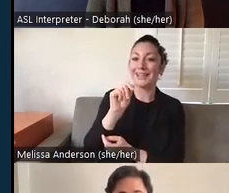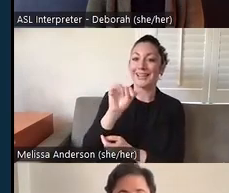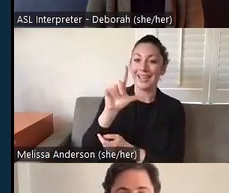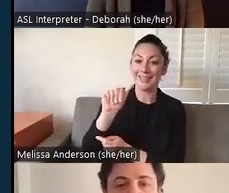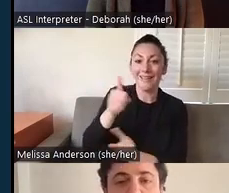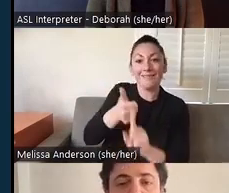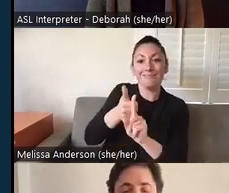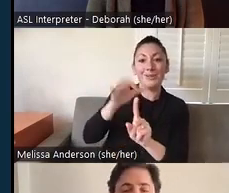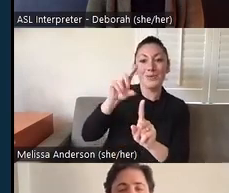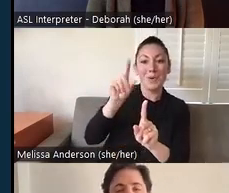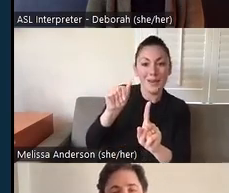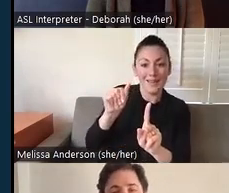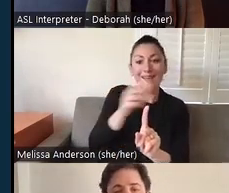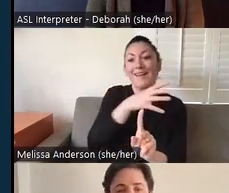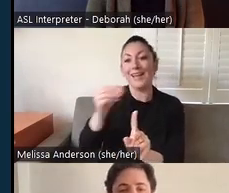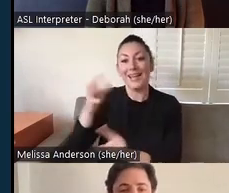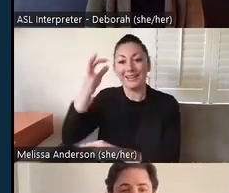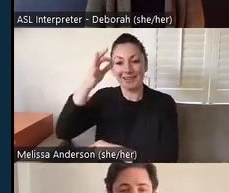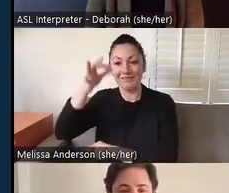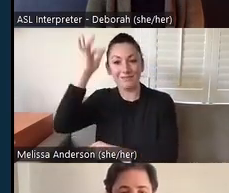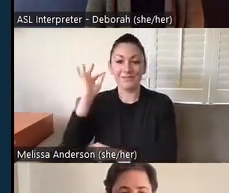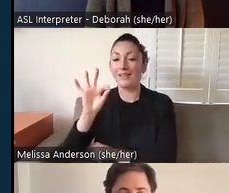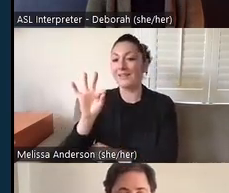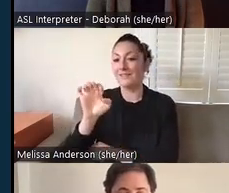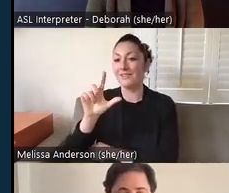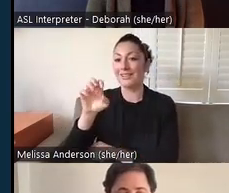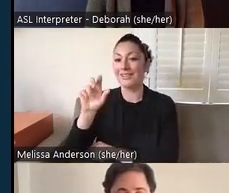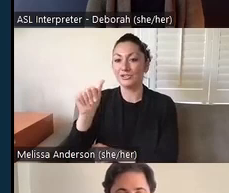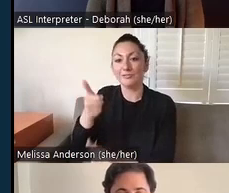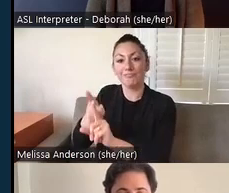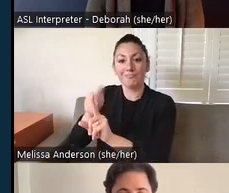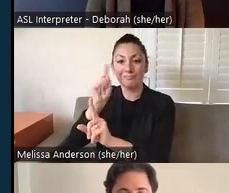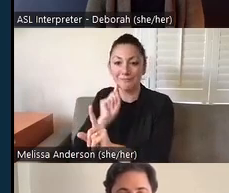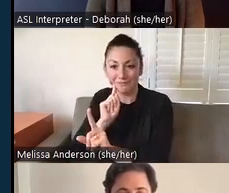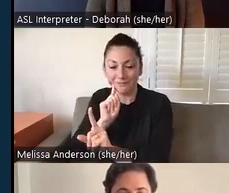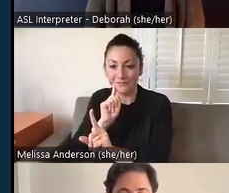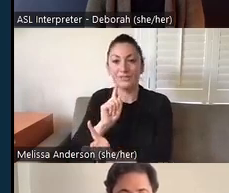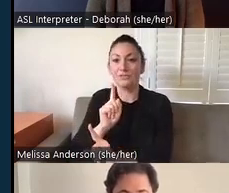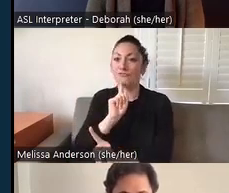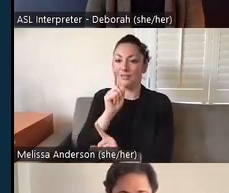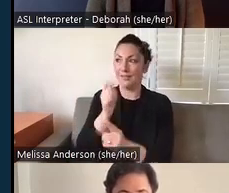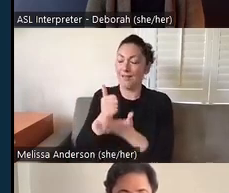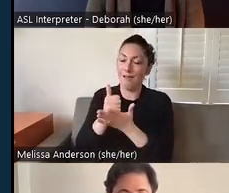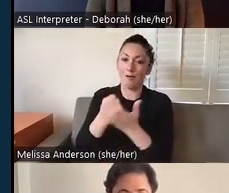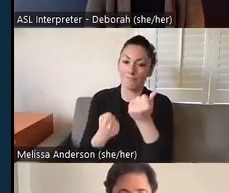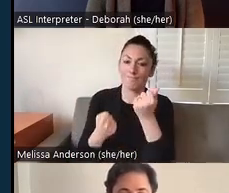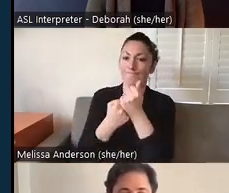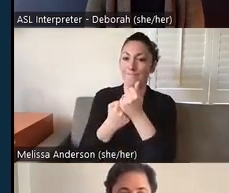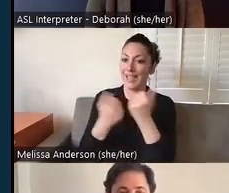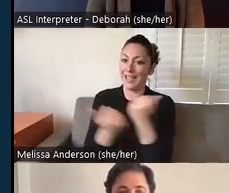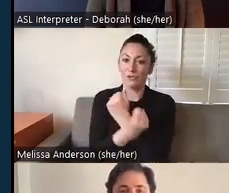research coordinating team, Kayla, whose parents are Deaf, and Felicia who is Deaf herself. And